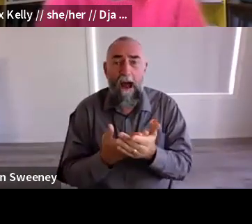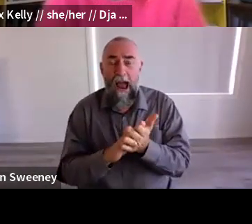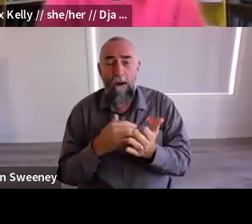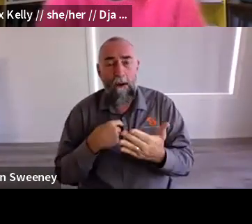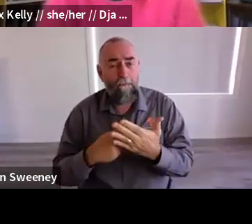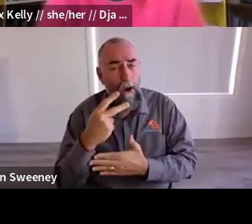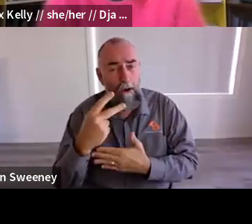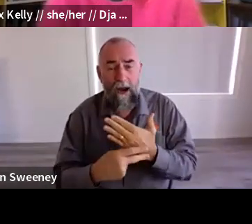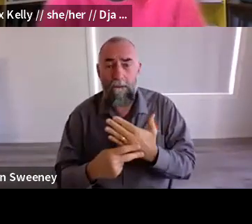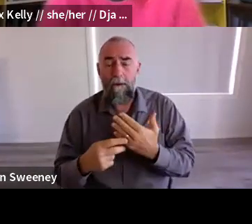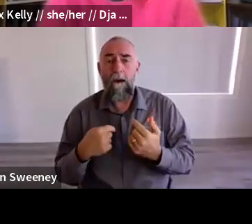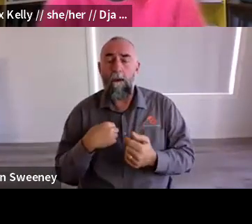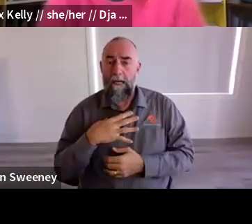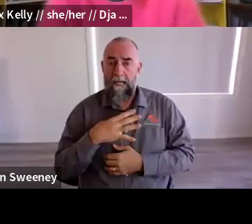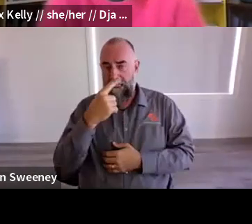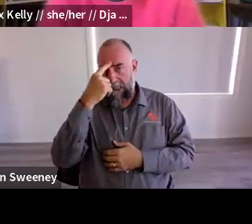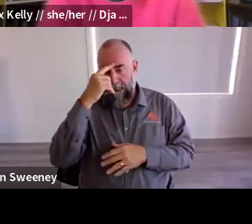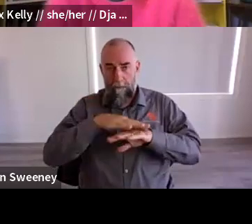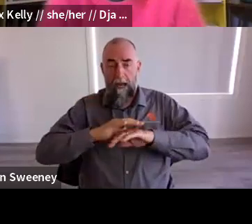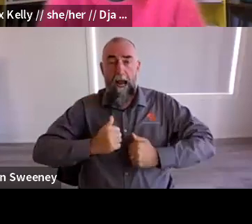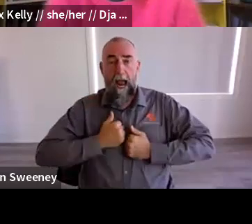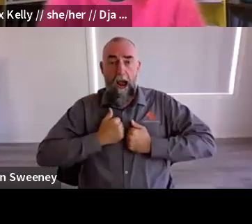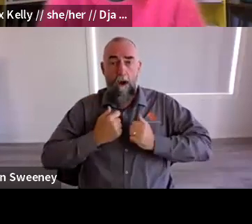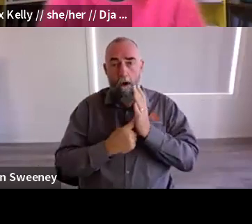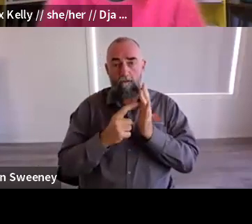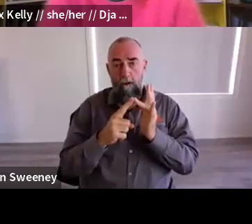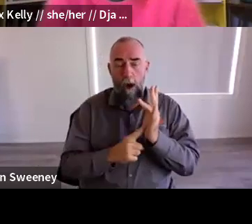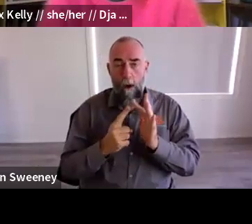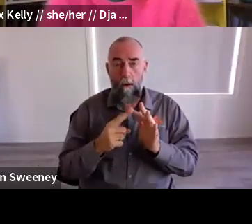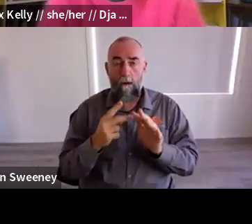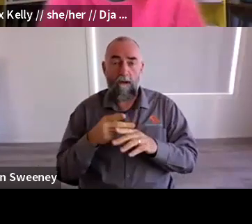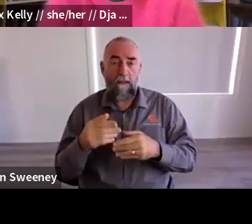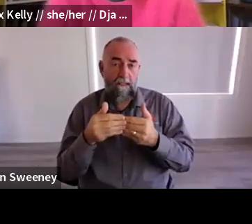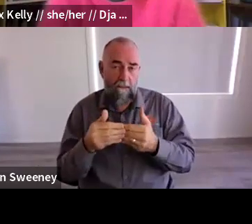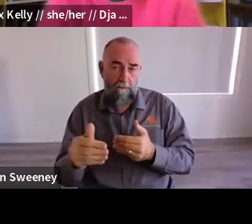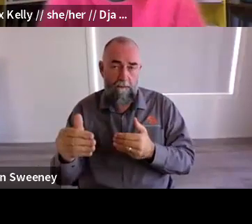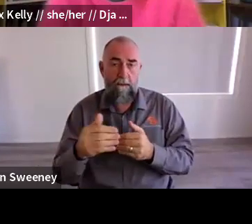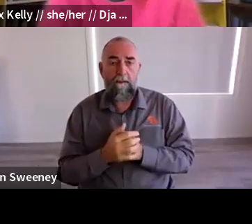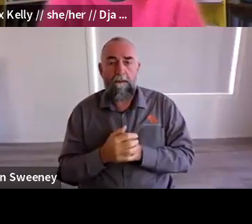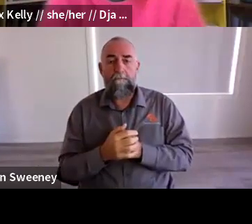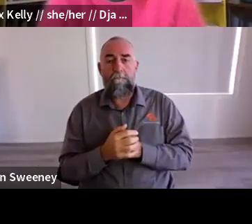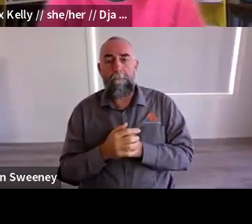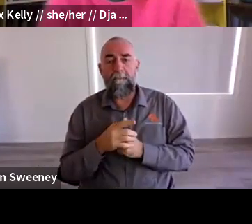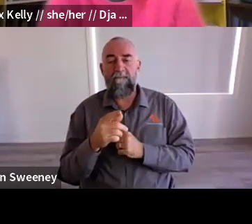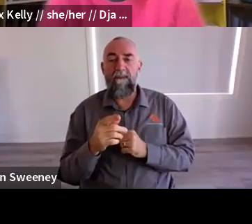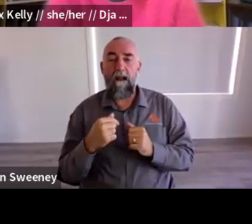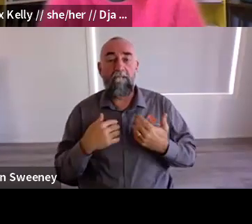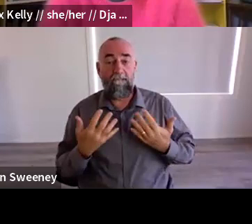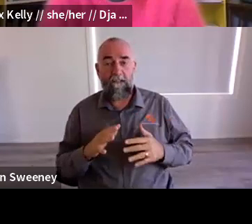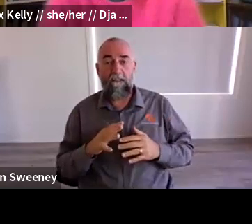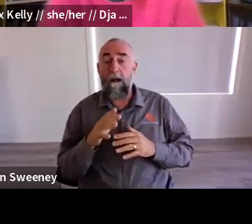communicating that and taking that and bringing it in towards our practice and how we operate, how we program. That's really I think our role to play